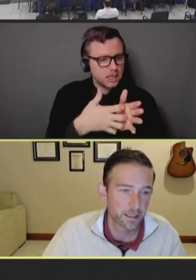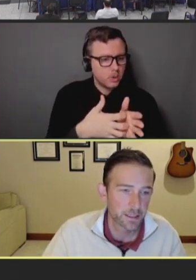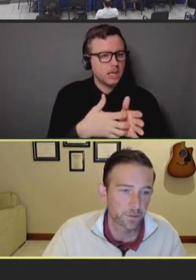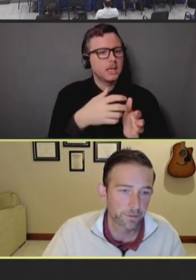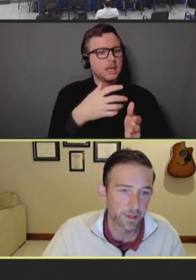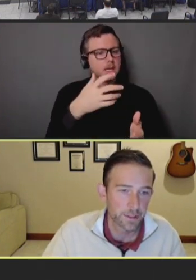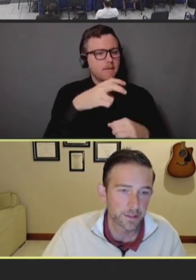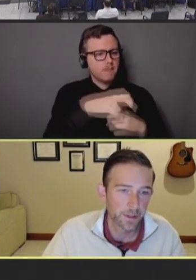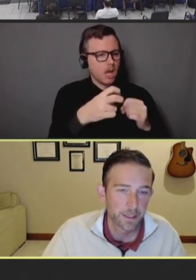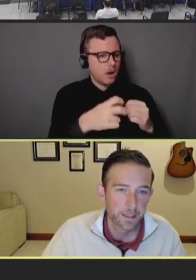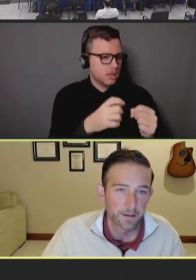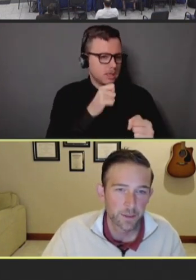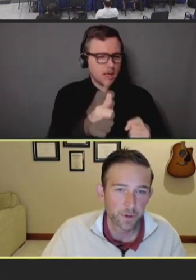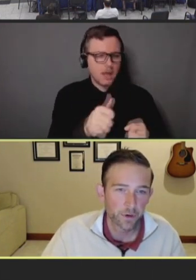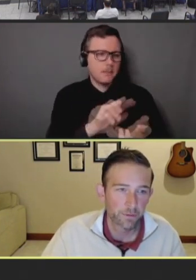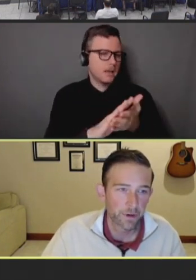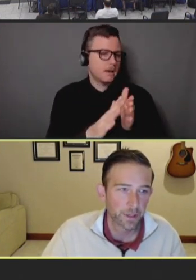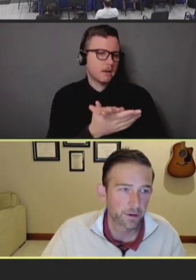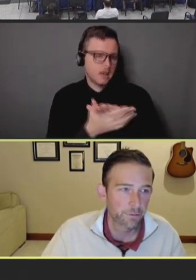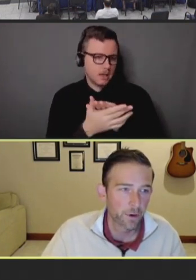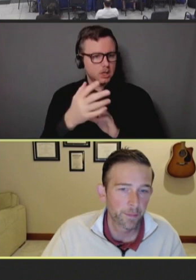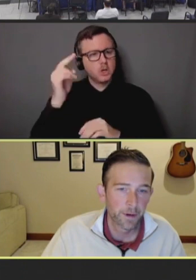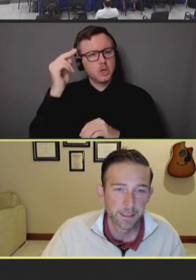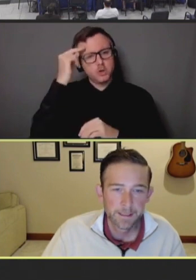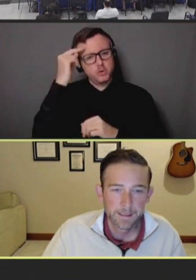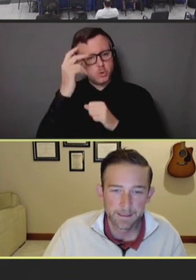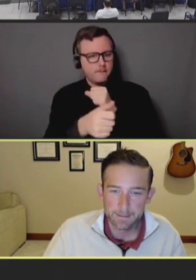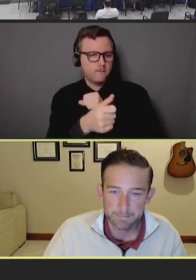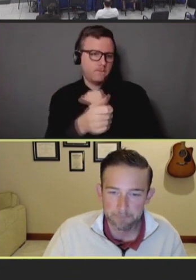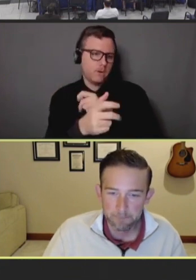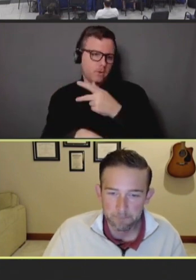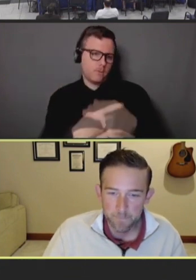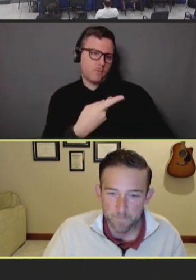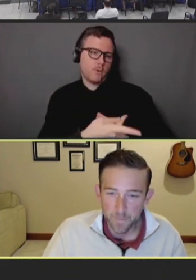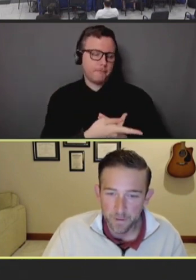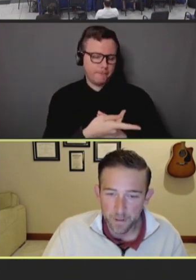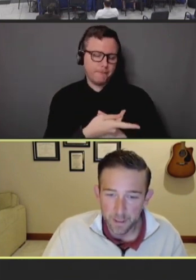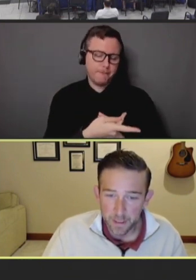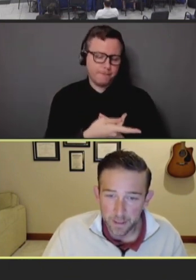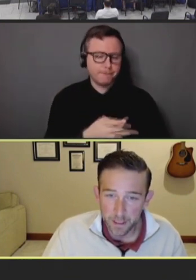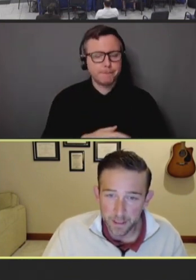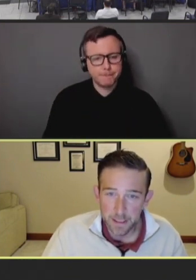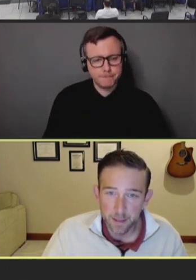to revert to a neuro virulent form. Next slide please.